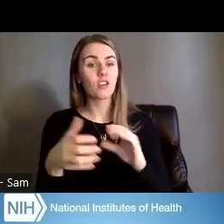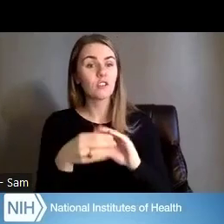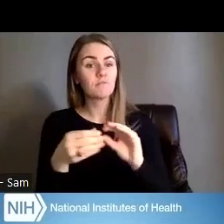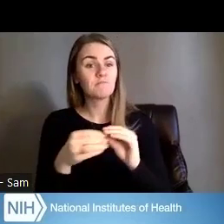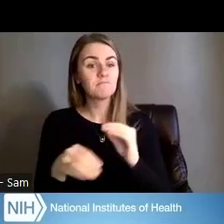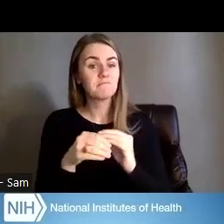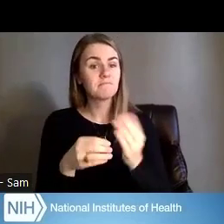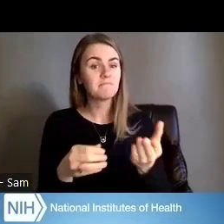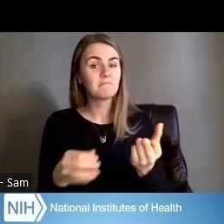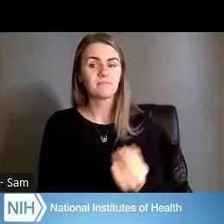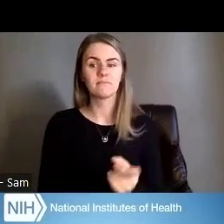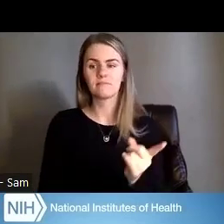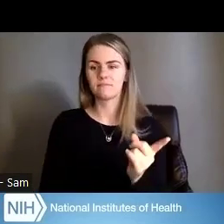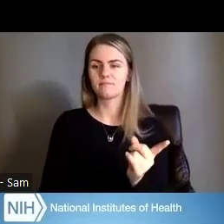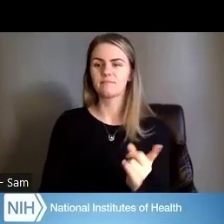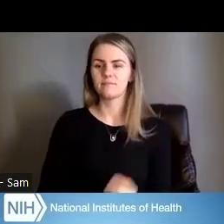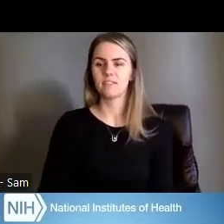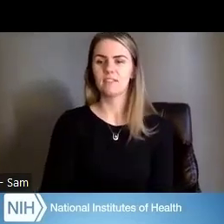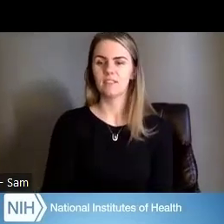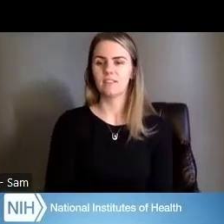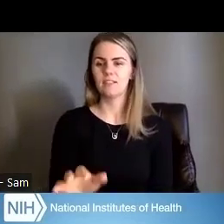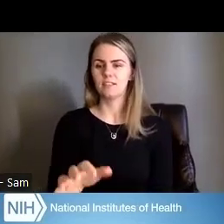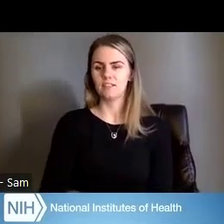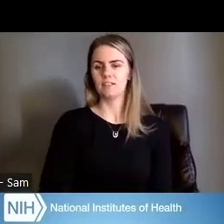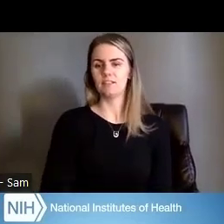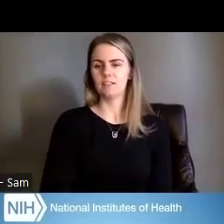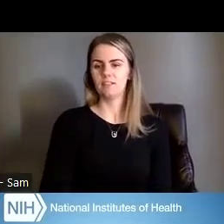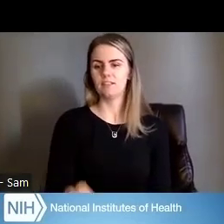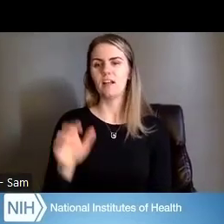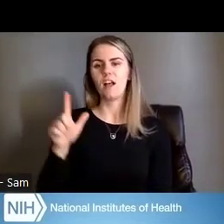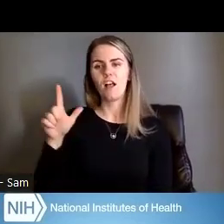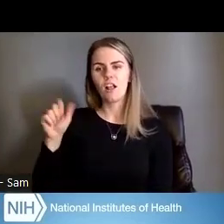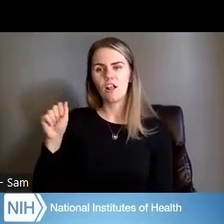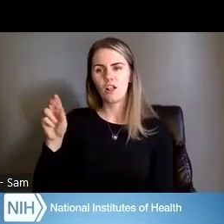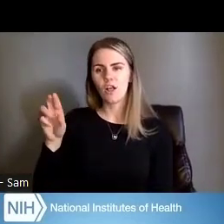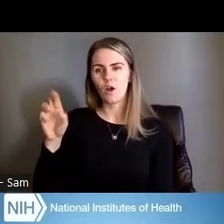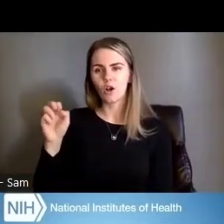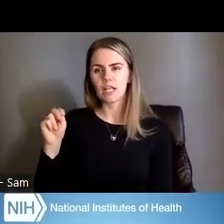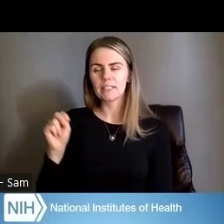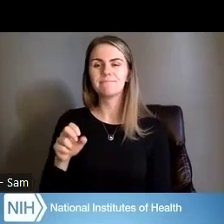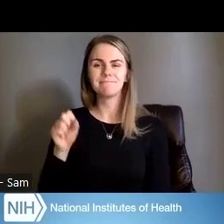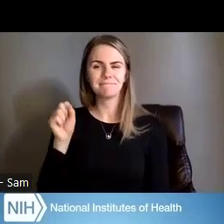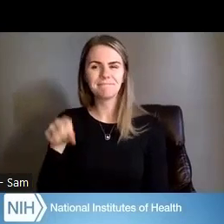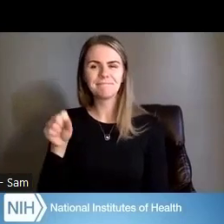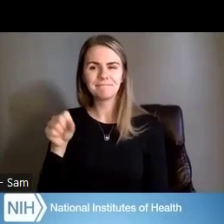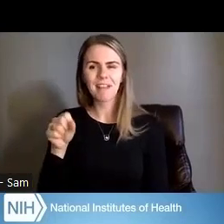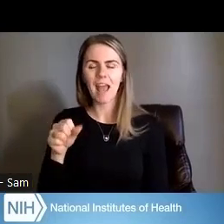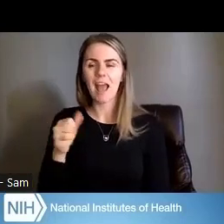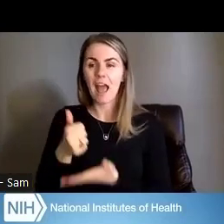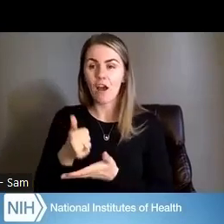I think that point you made about getting .. . stepping back and getting feedback from other people about your grant.